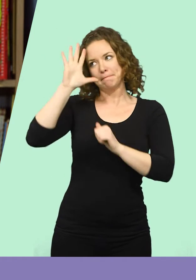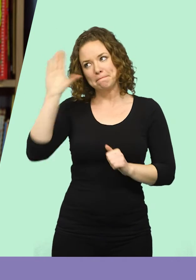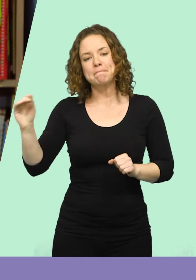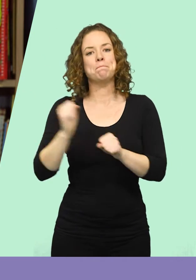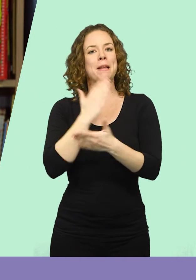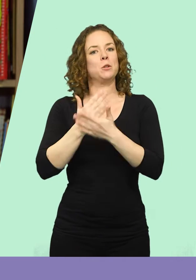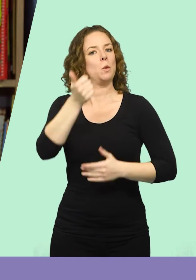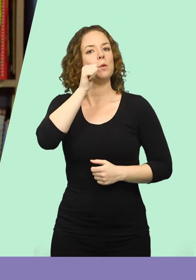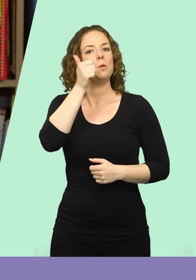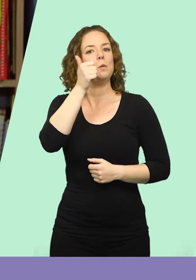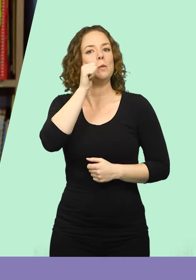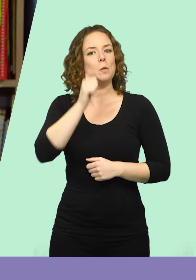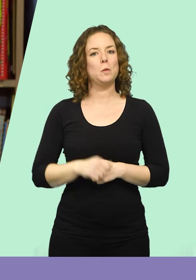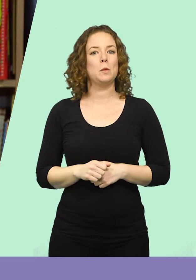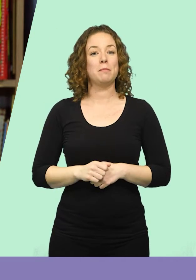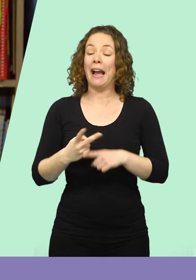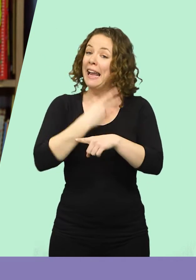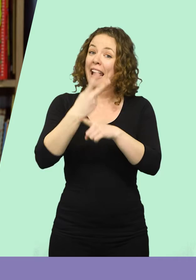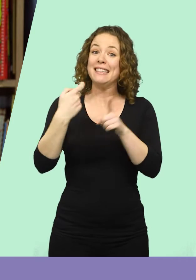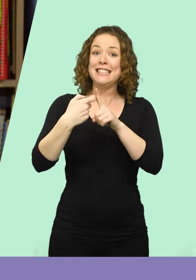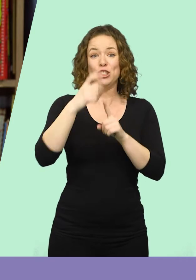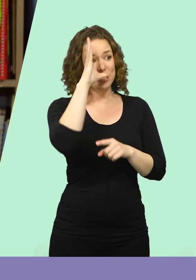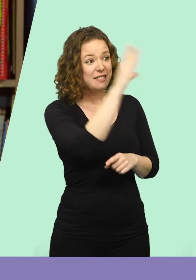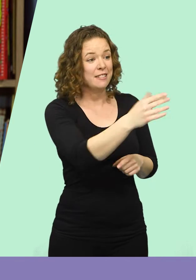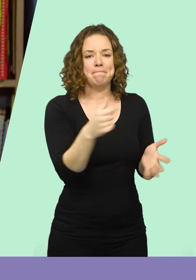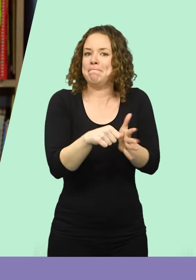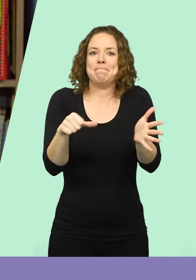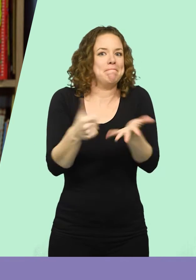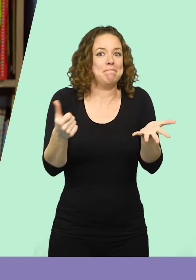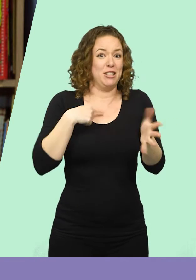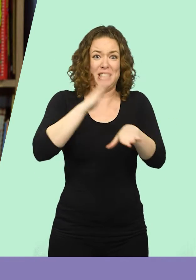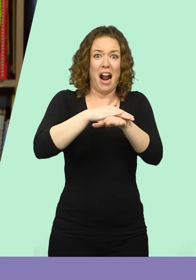just make sure that they knew. It's hard to kind of explain to the kitchen staff